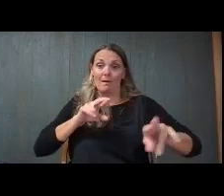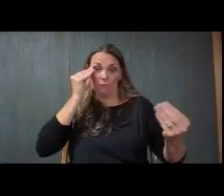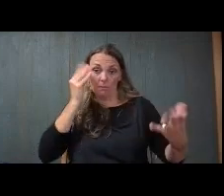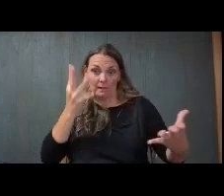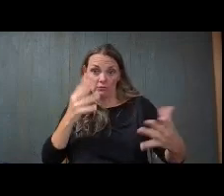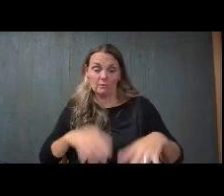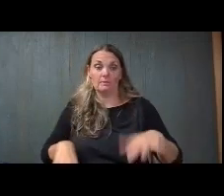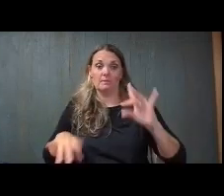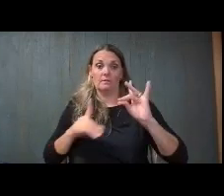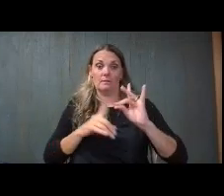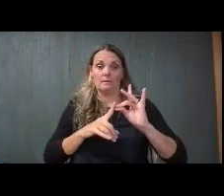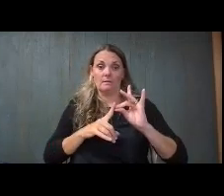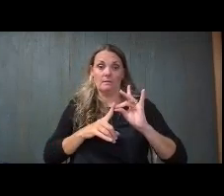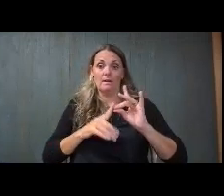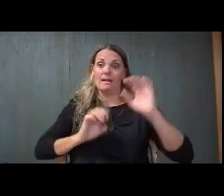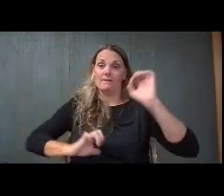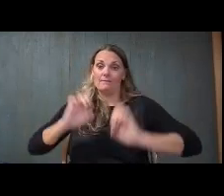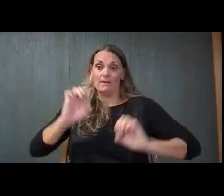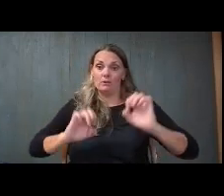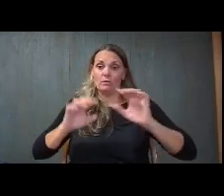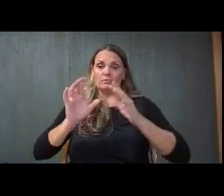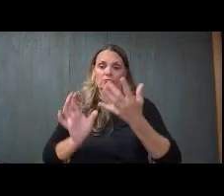and evaluation criteria.